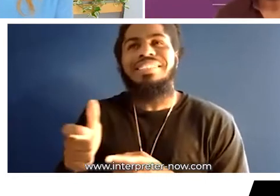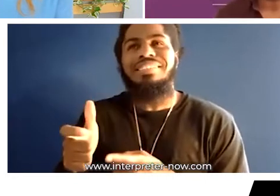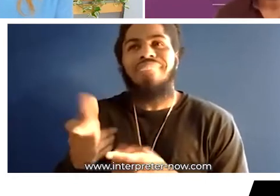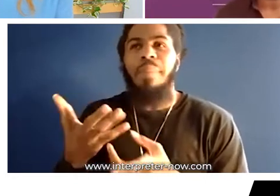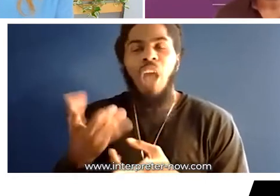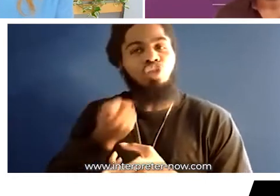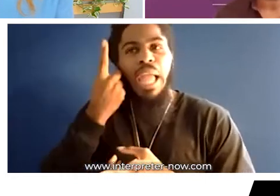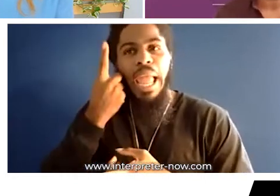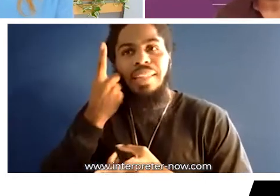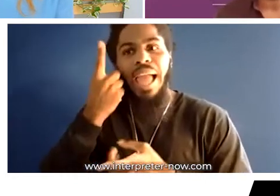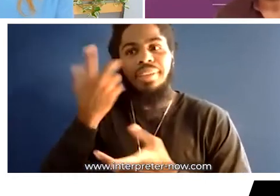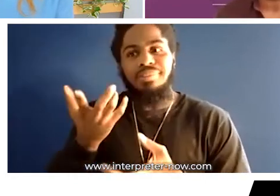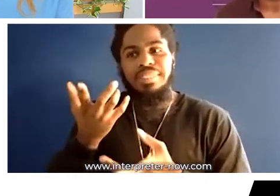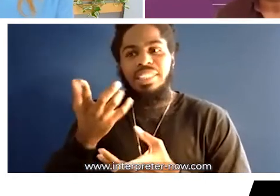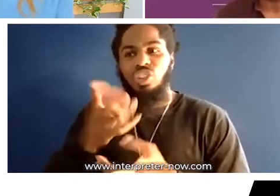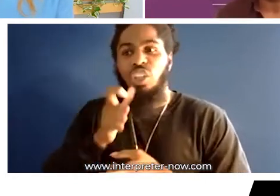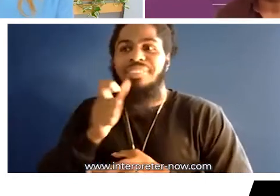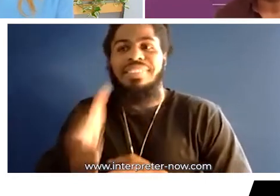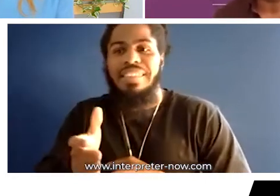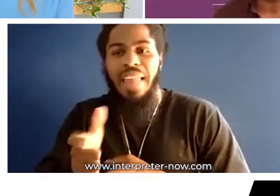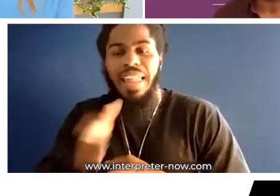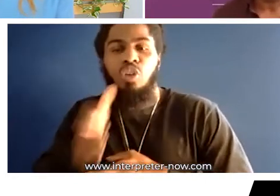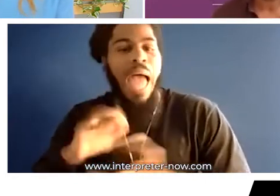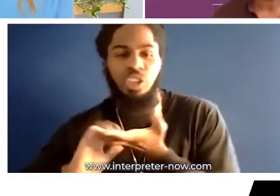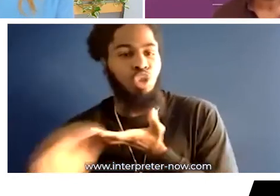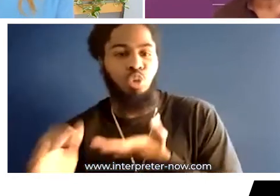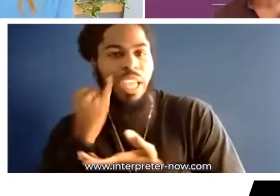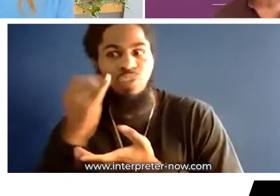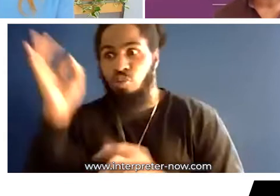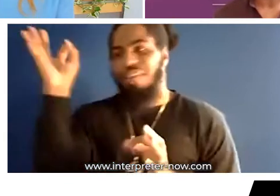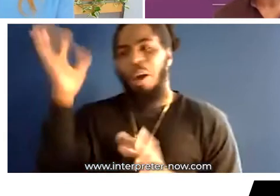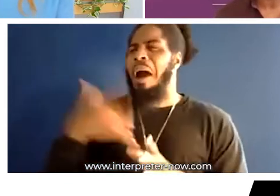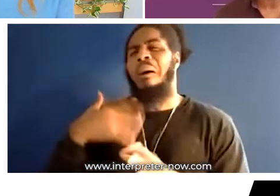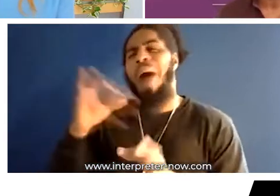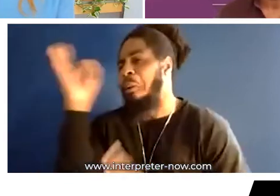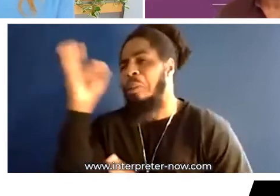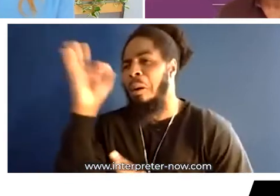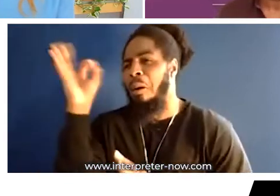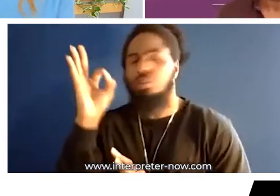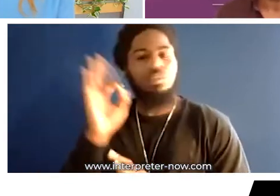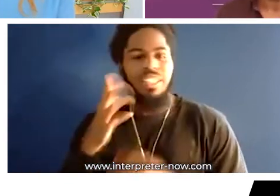not exonerate us from the consequences of our actions, right? We talk often about intent versus impact.